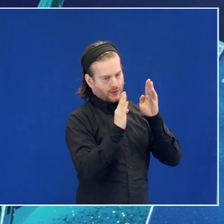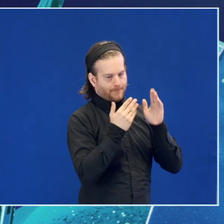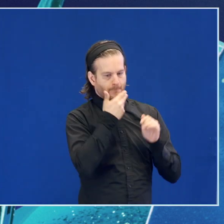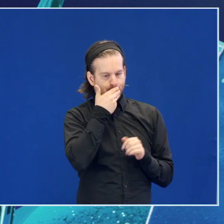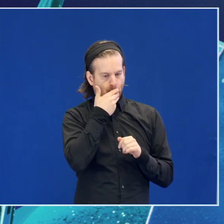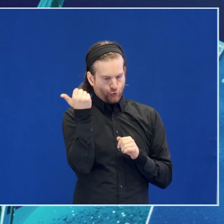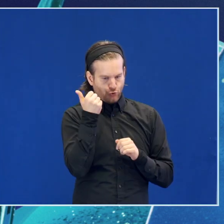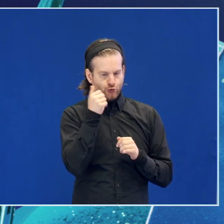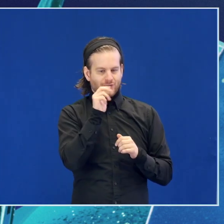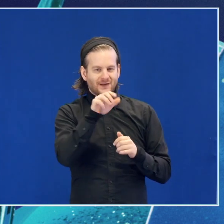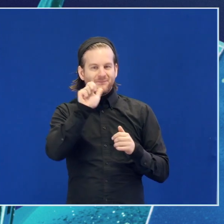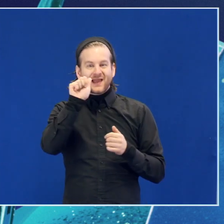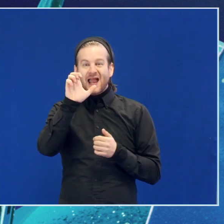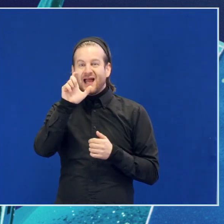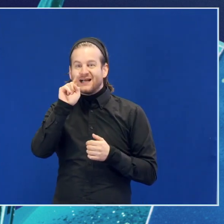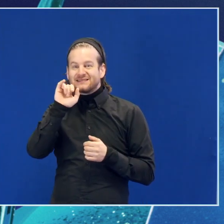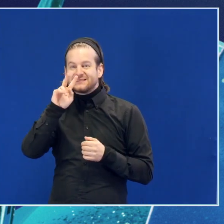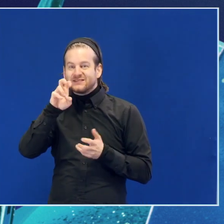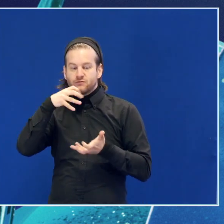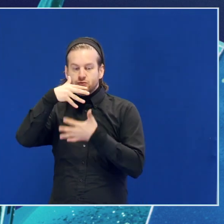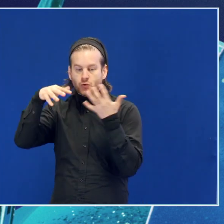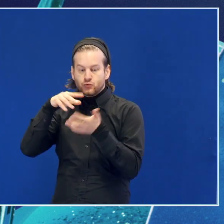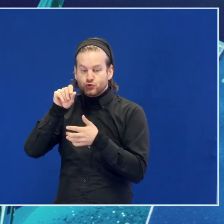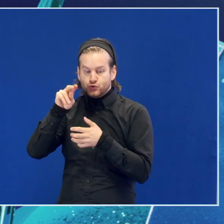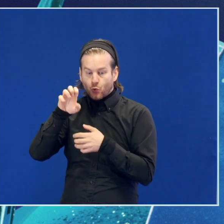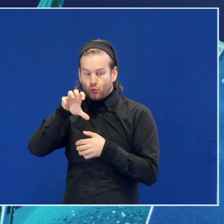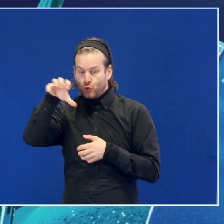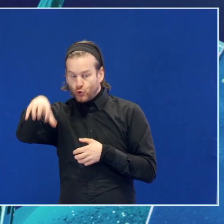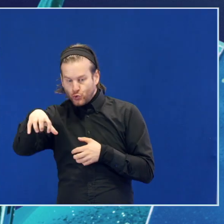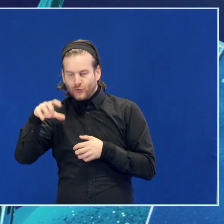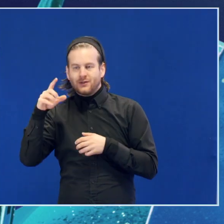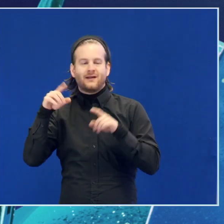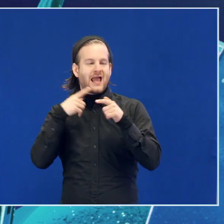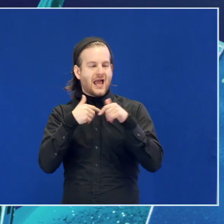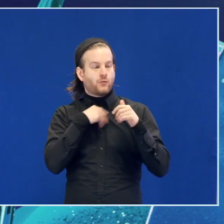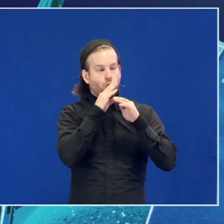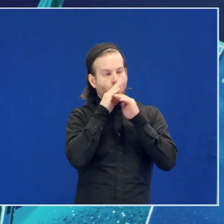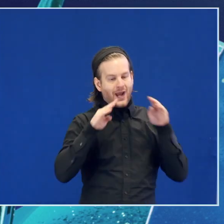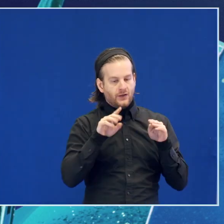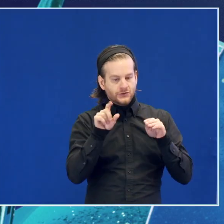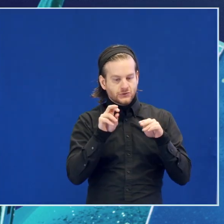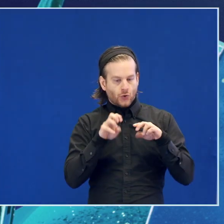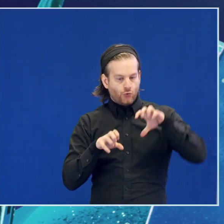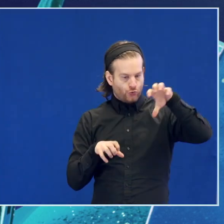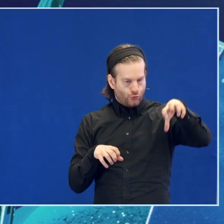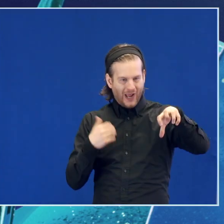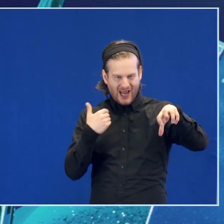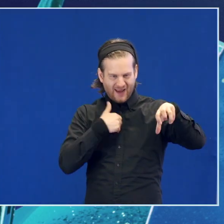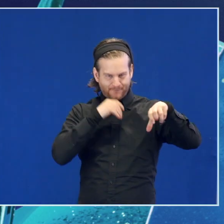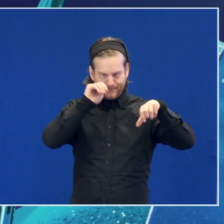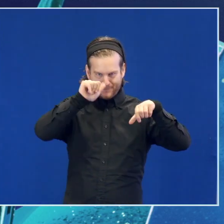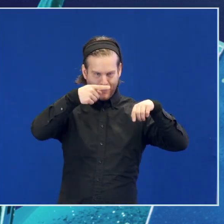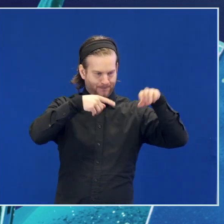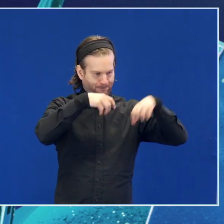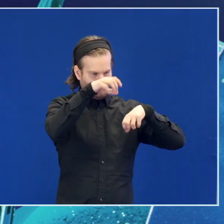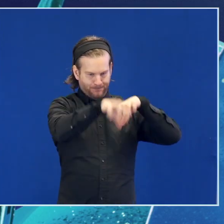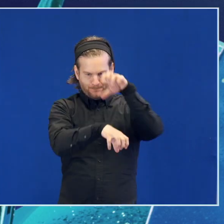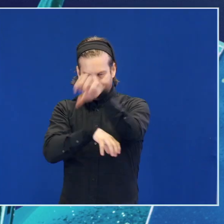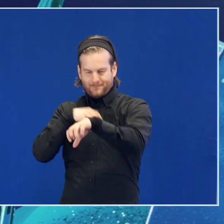And so having these zoning maps around your initial plan to understand, I've got a red zone next to a blue zone